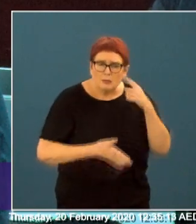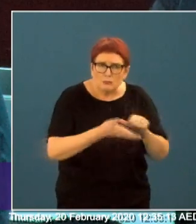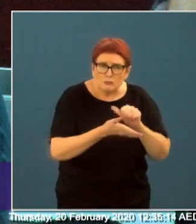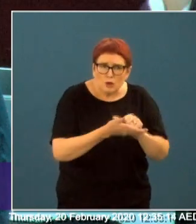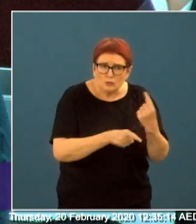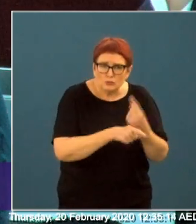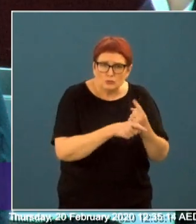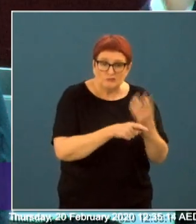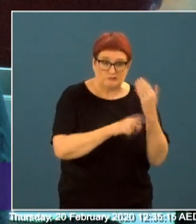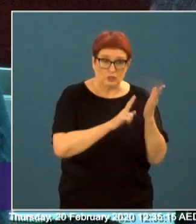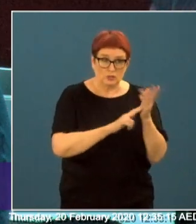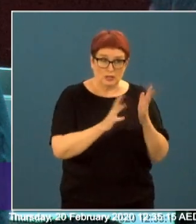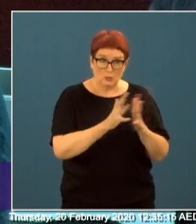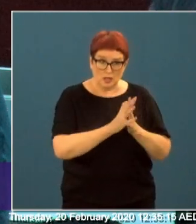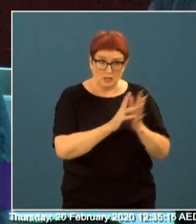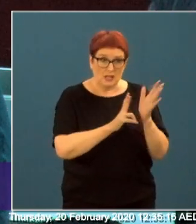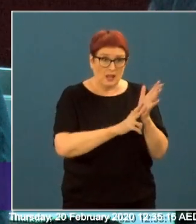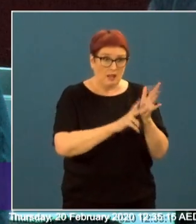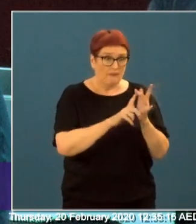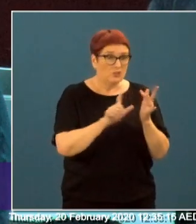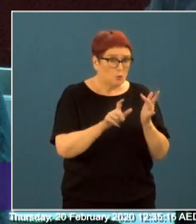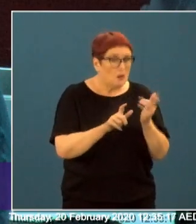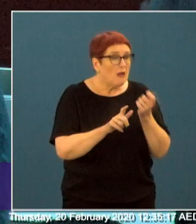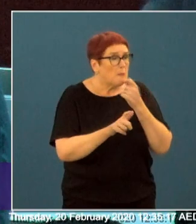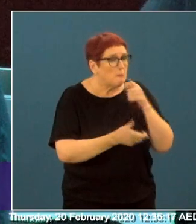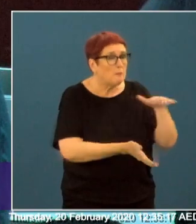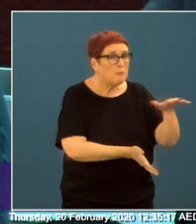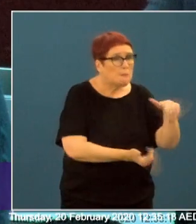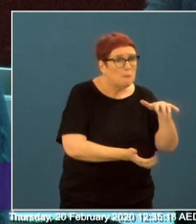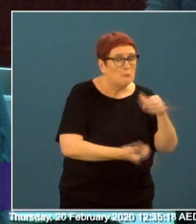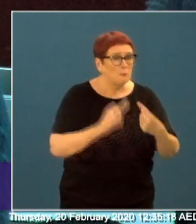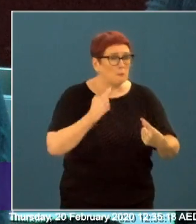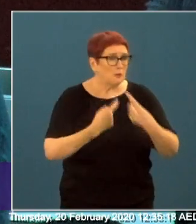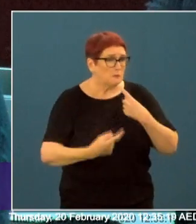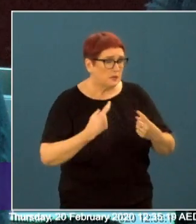in Victoria there's the collection of some data? I think we know from a report